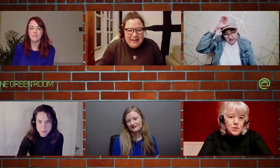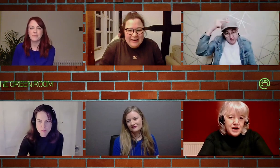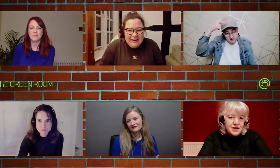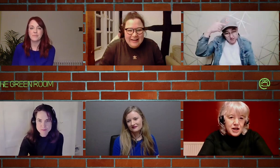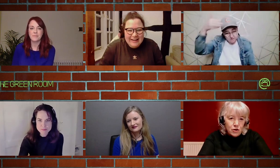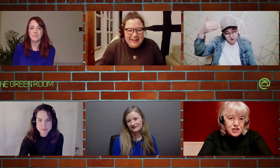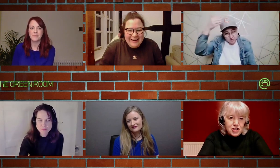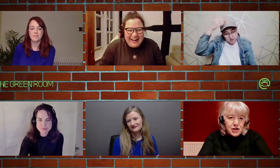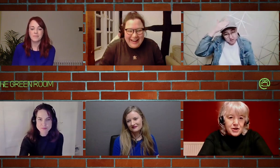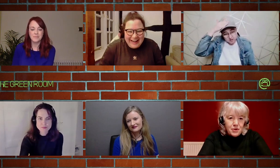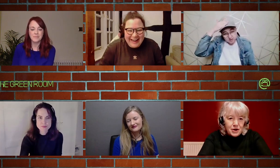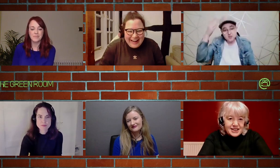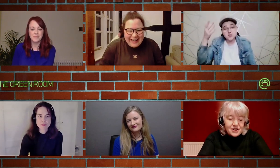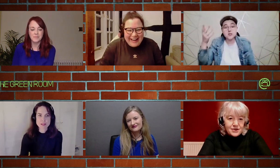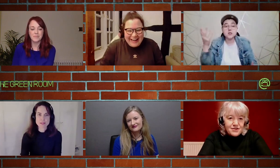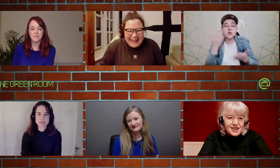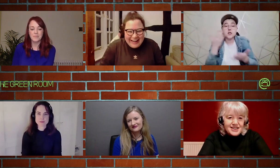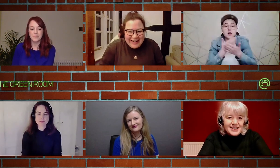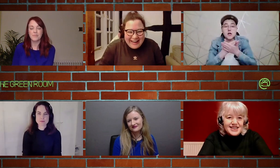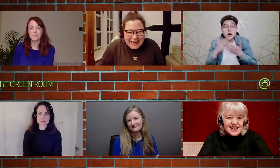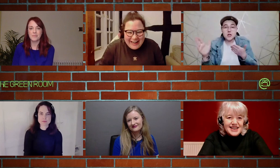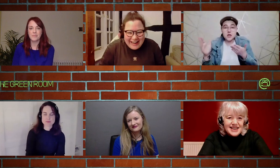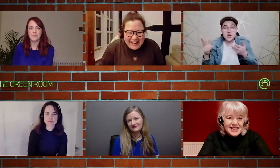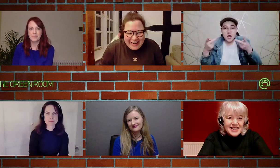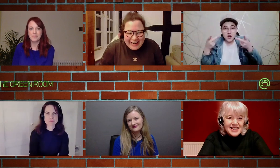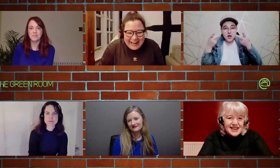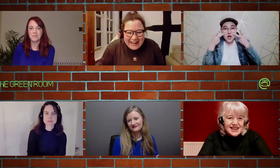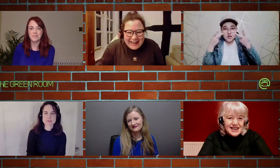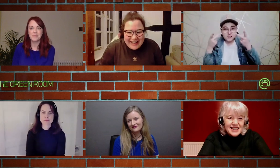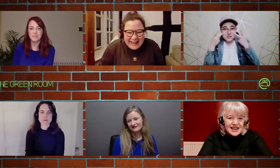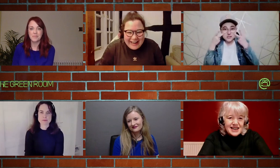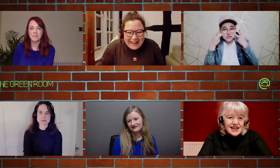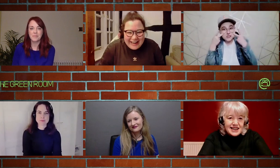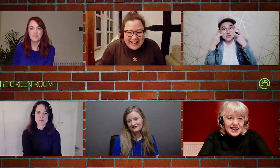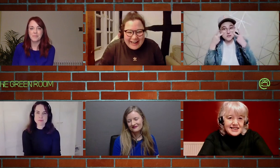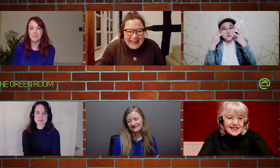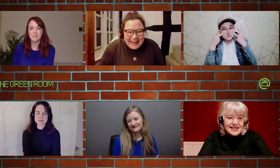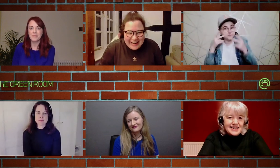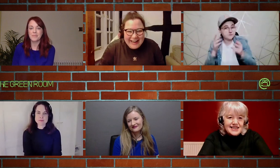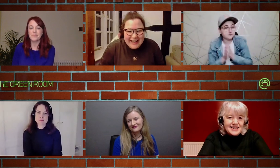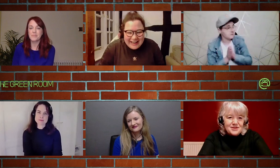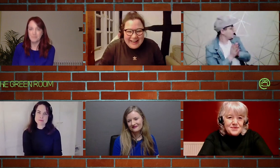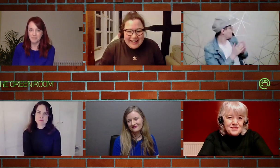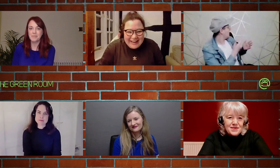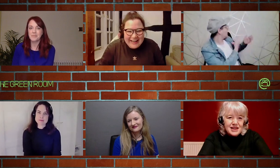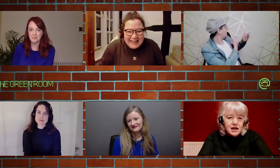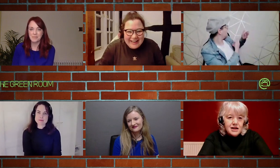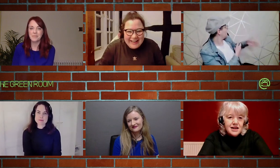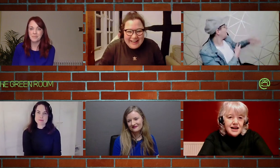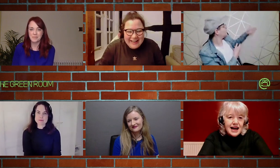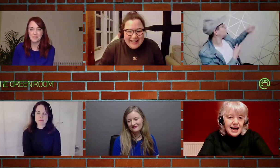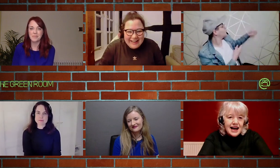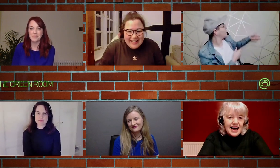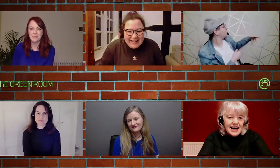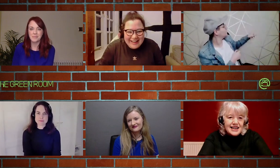with an orange logo on it, on the front. Clear glasses and